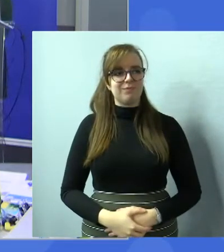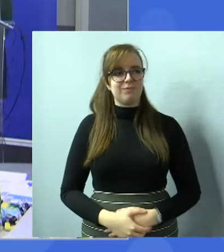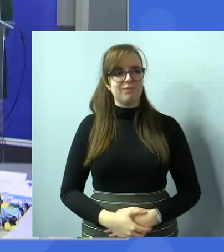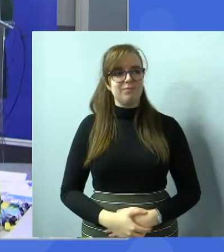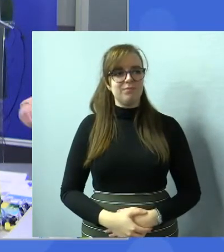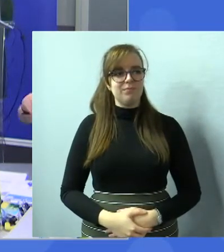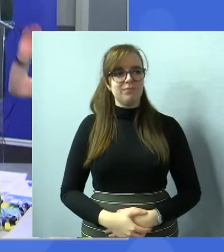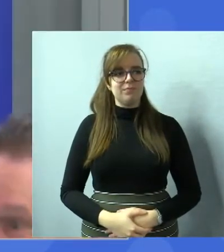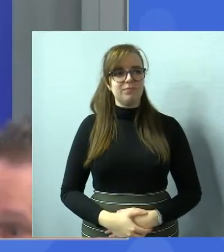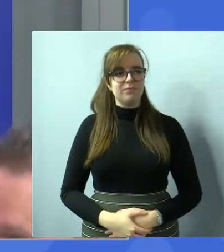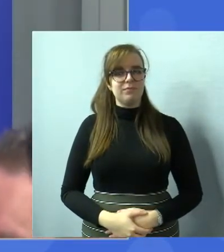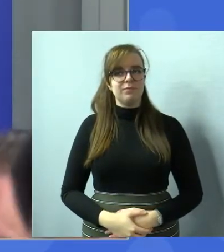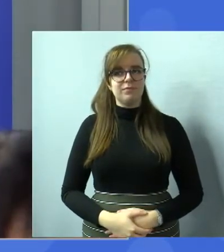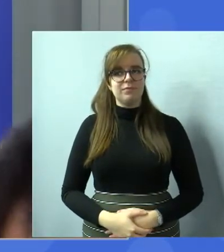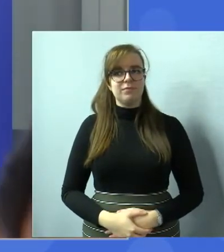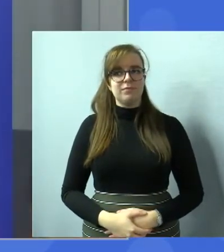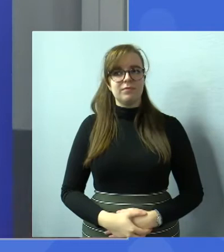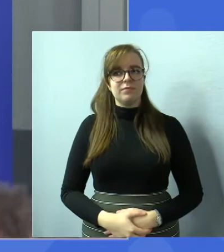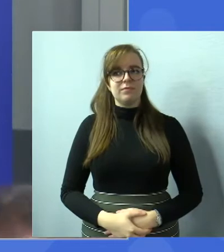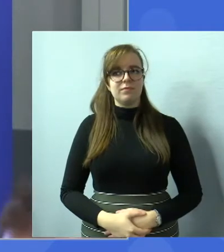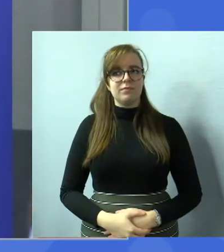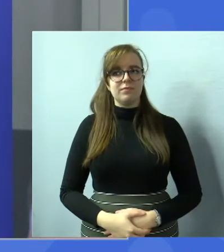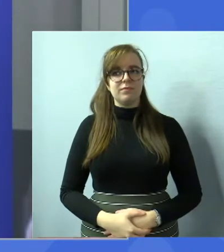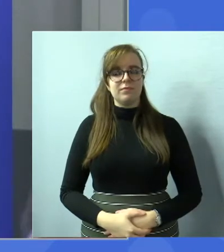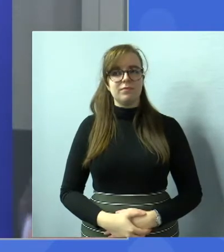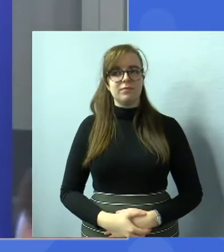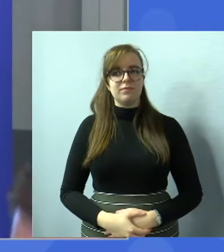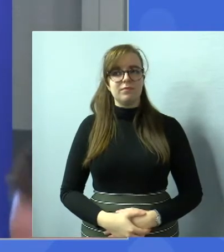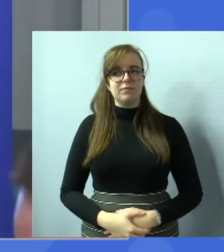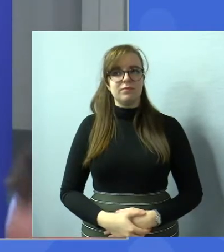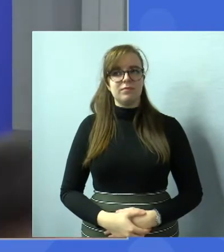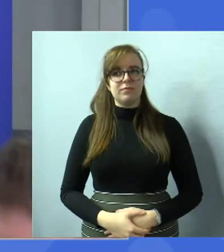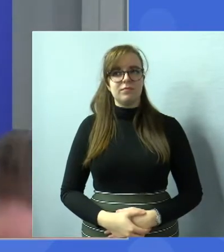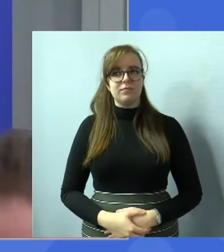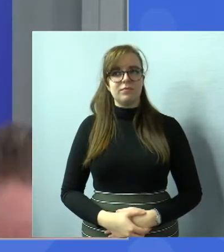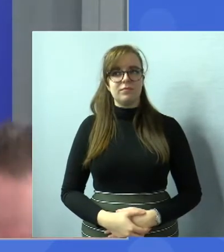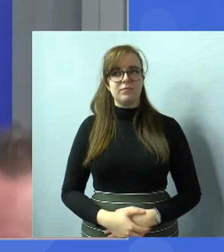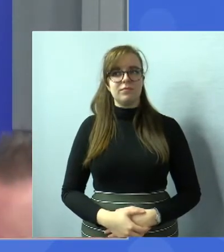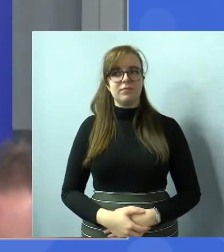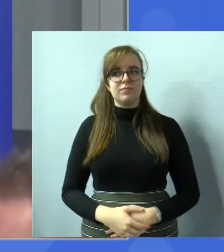well Kent phases and next time I'm going to ask you maybe to do a little dance